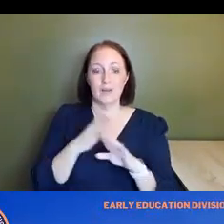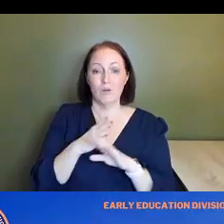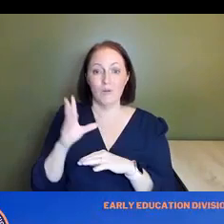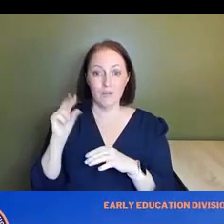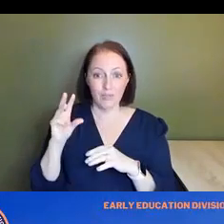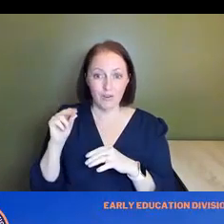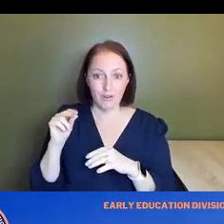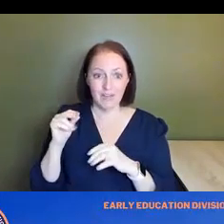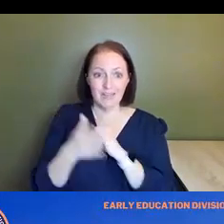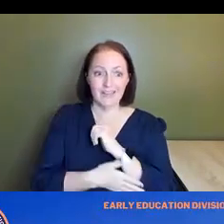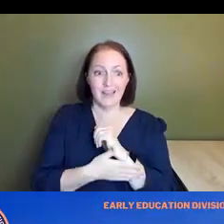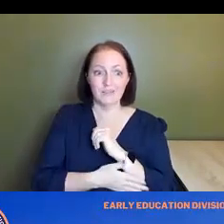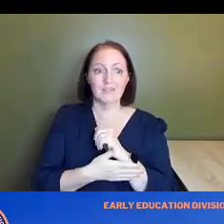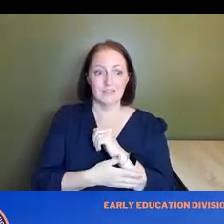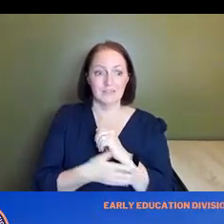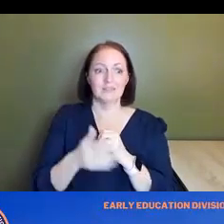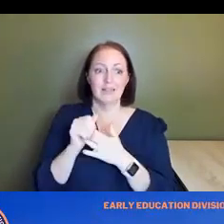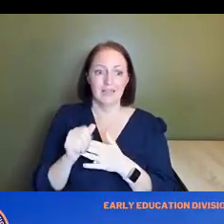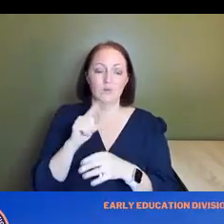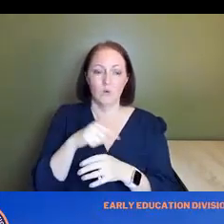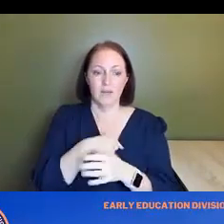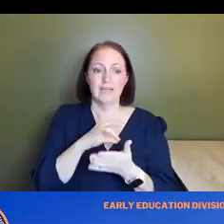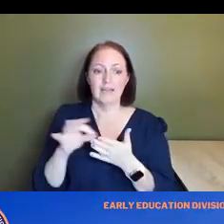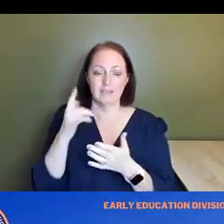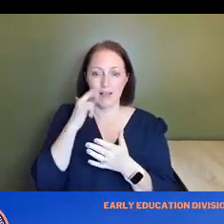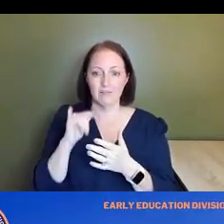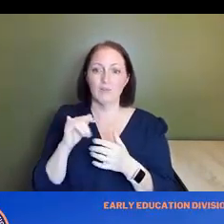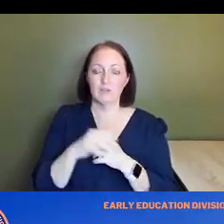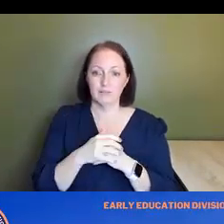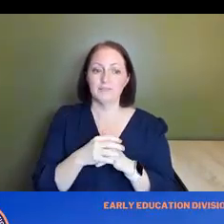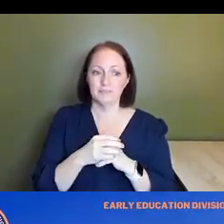offices lead Quality Counts California in their counties. This one is a bit different